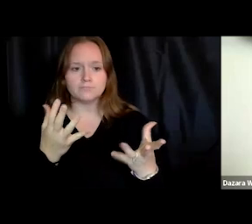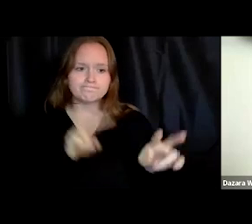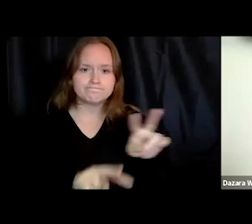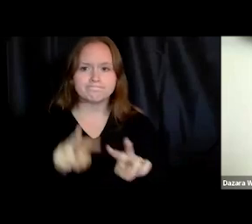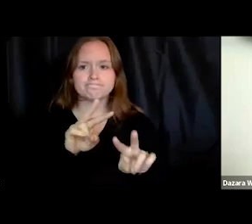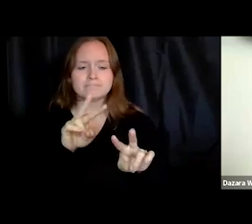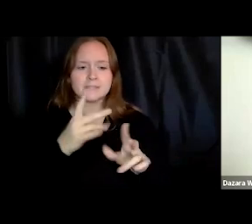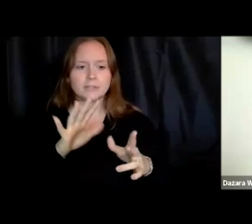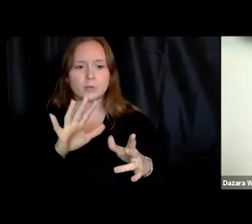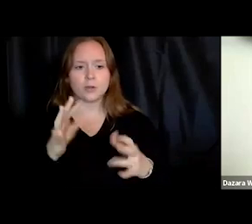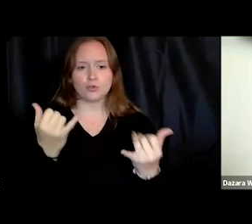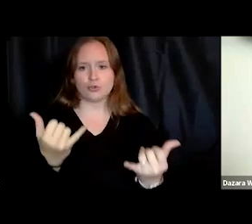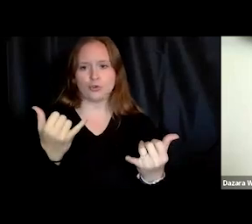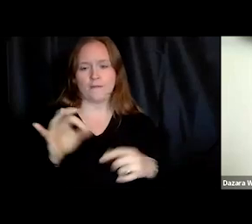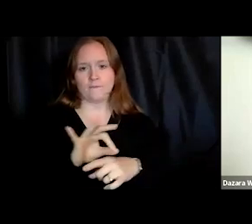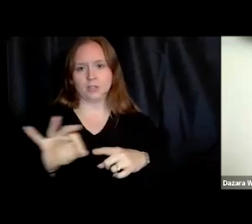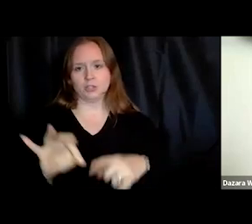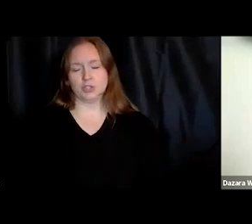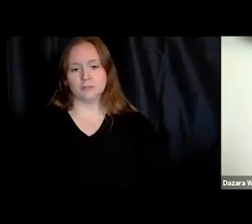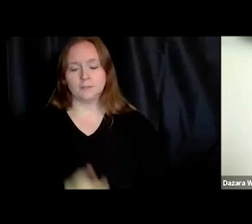But removing any objective language,